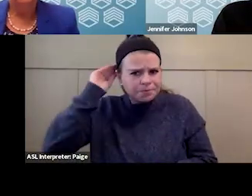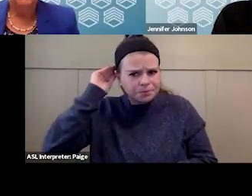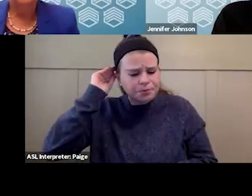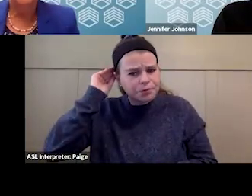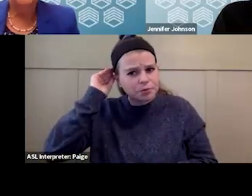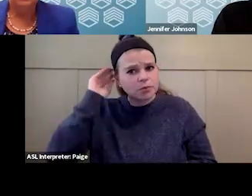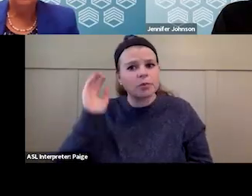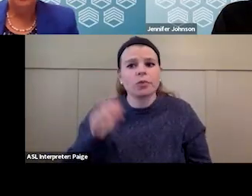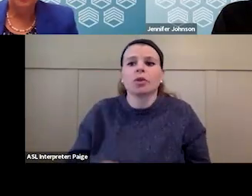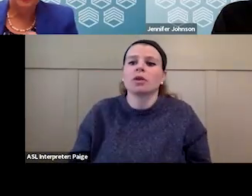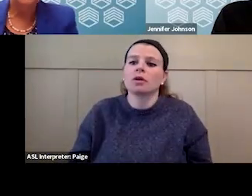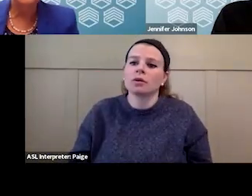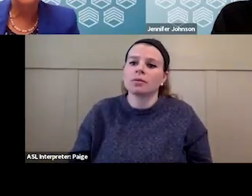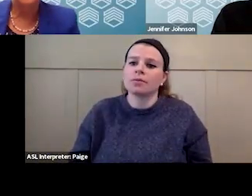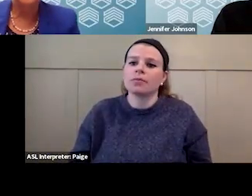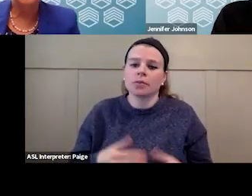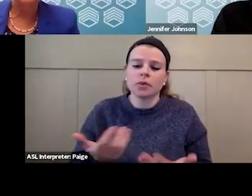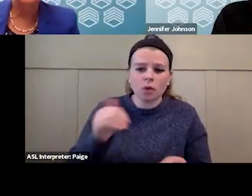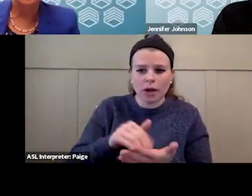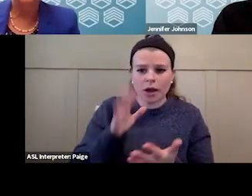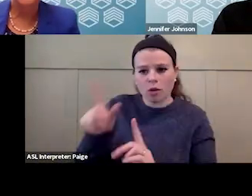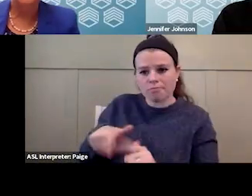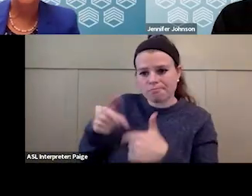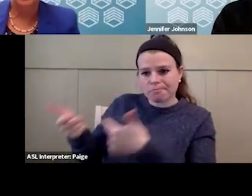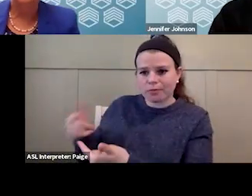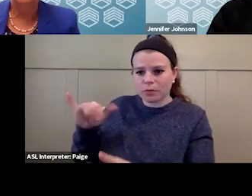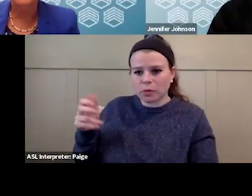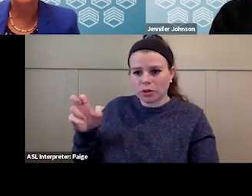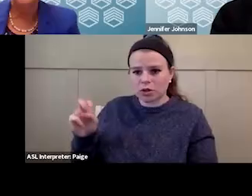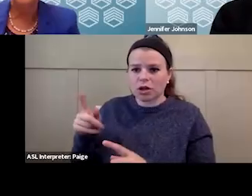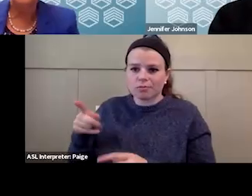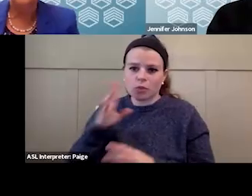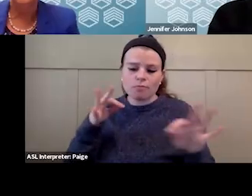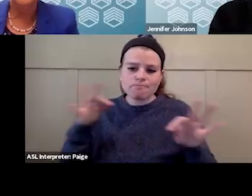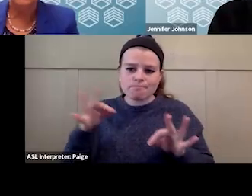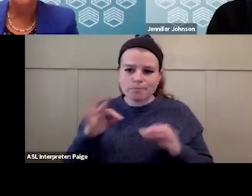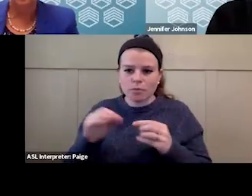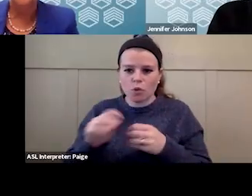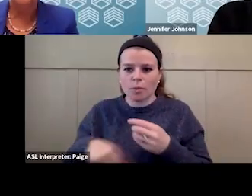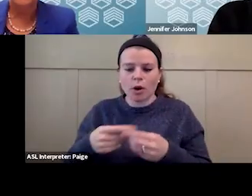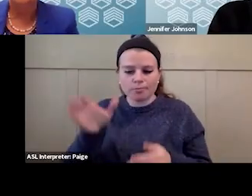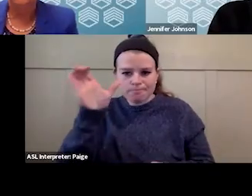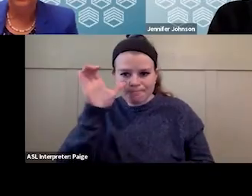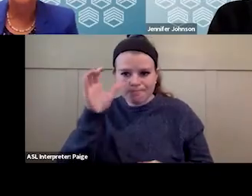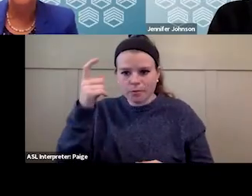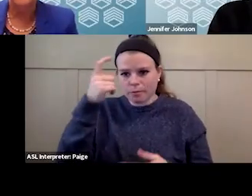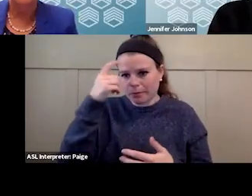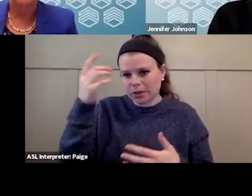Um, and, uh, I'm gonna turn this over to Jenny to talk about, um, listening to mental illness and what that involves.